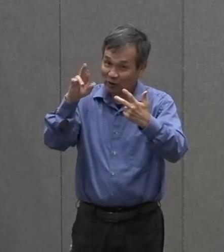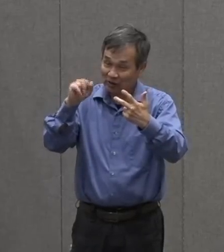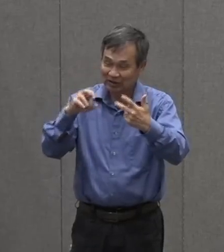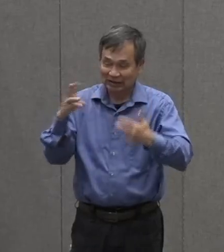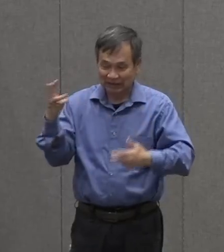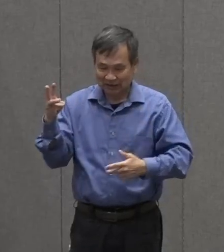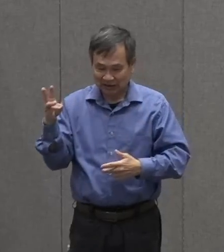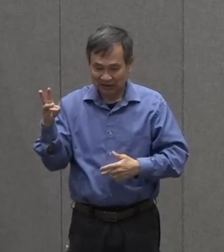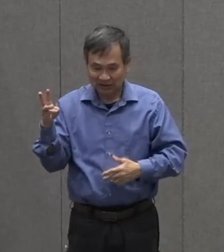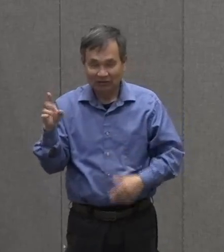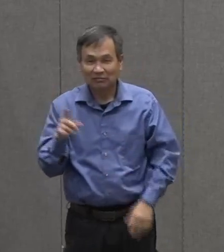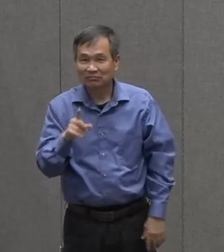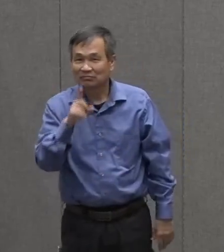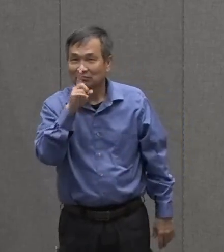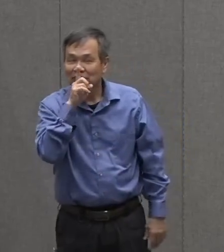No 16 had?